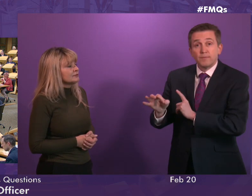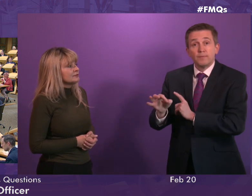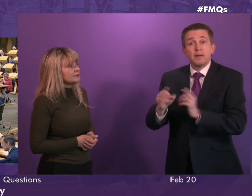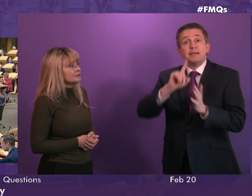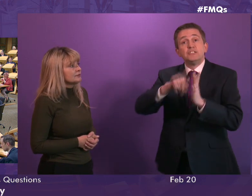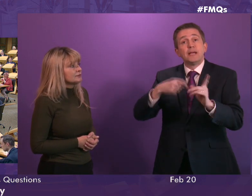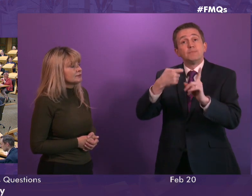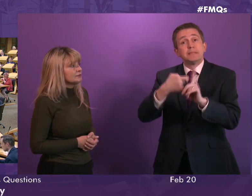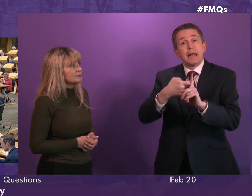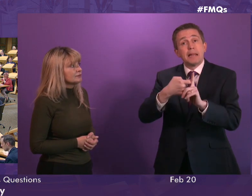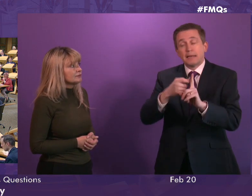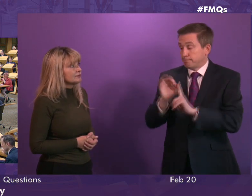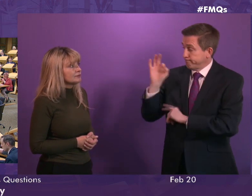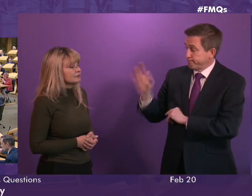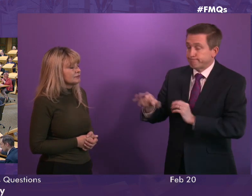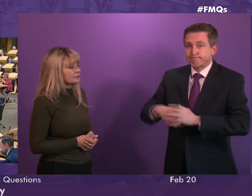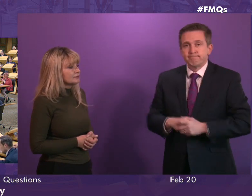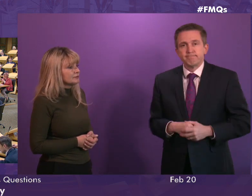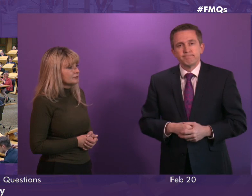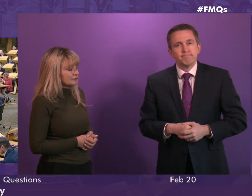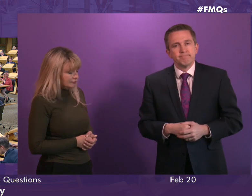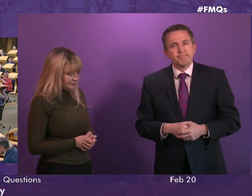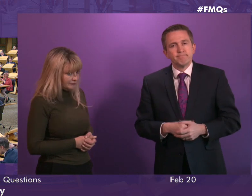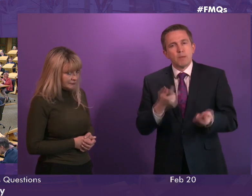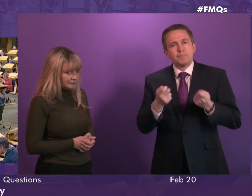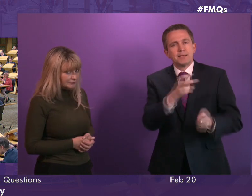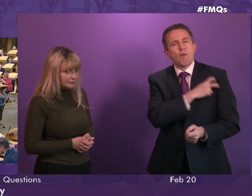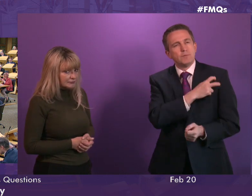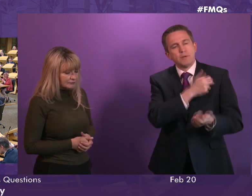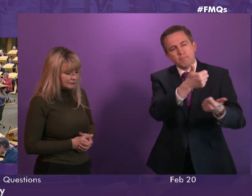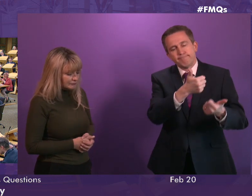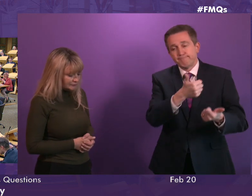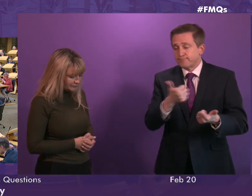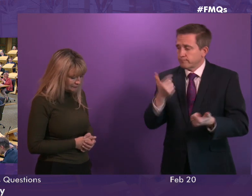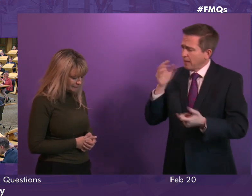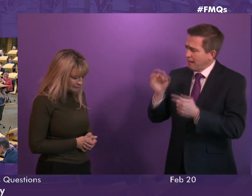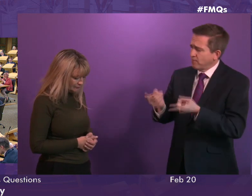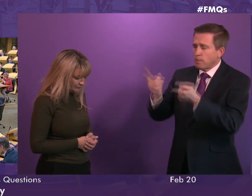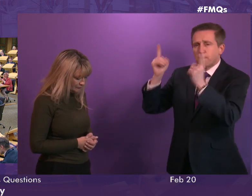James Kelly (Glasgow) (Lab): The First Minister will be aware of this morning’s